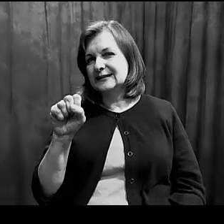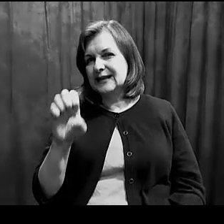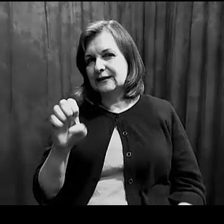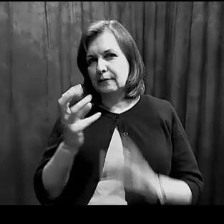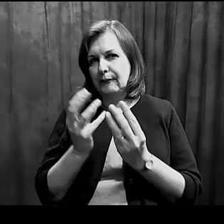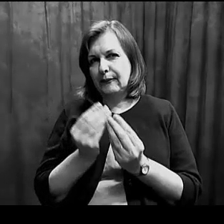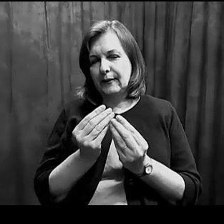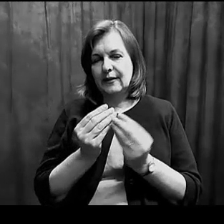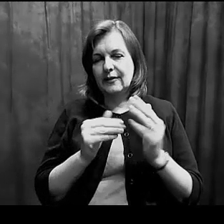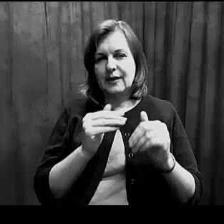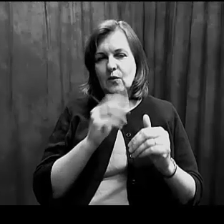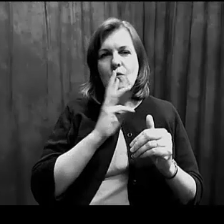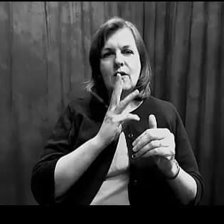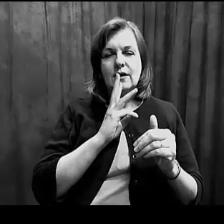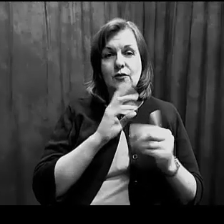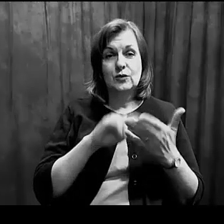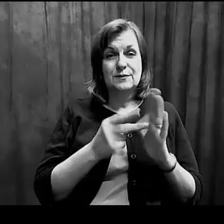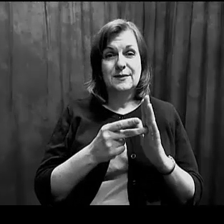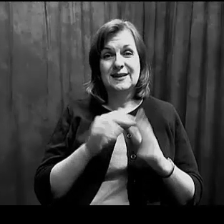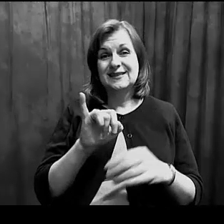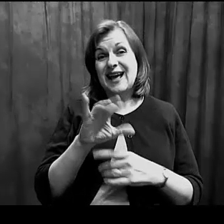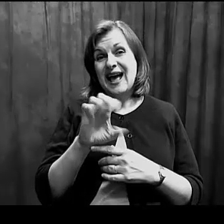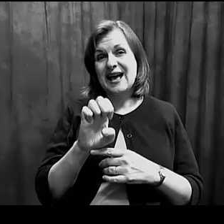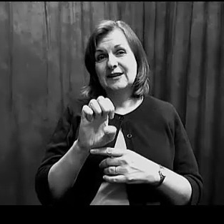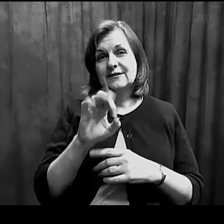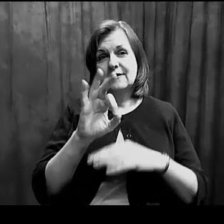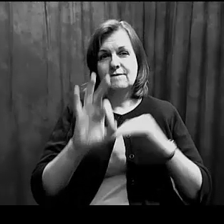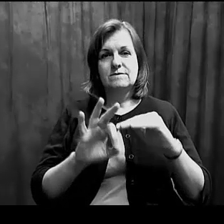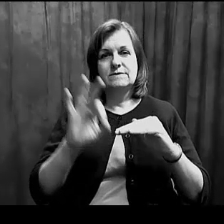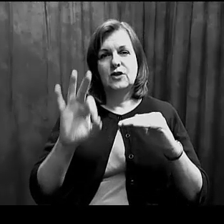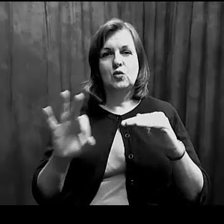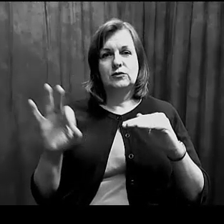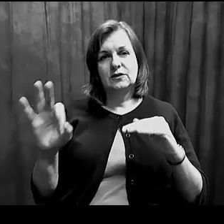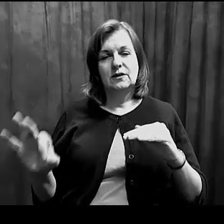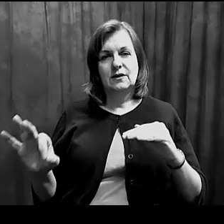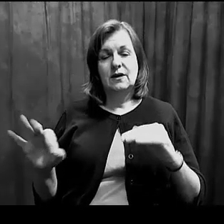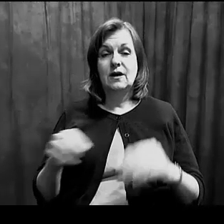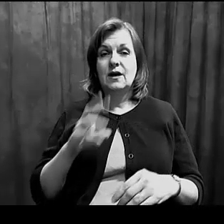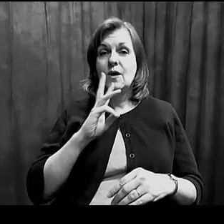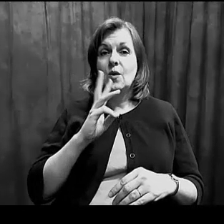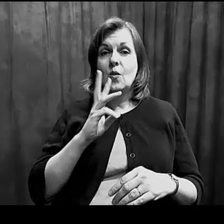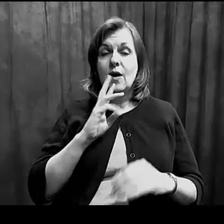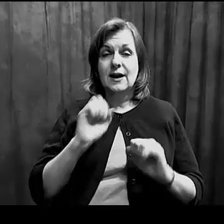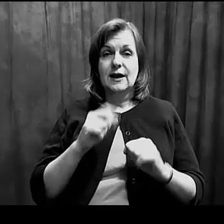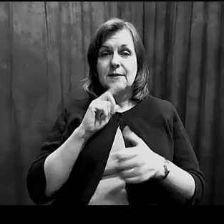ice is less dense them water or ice floats